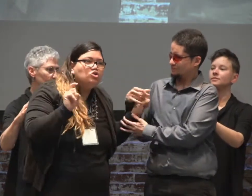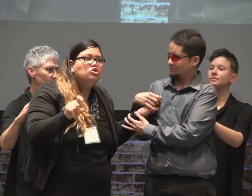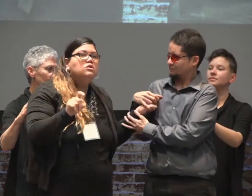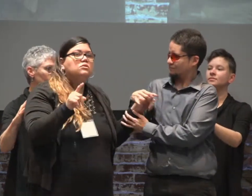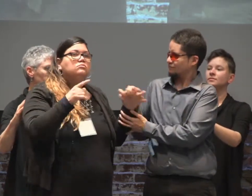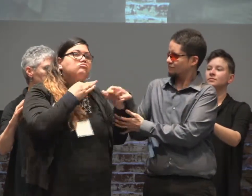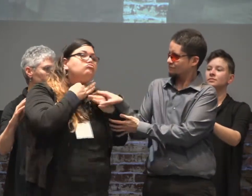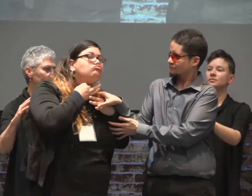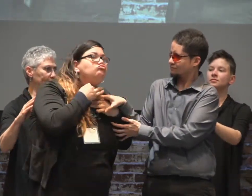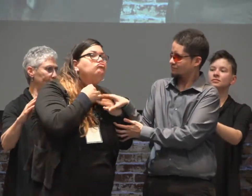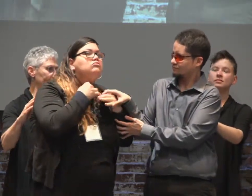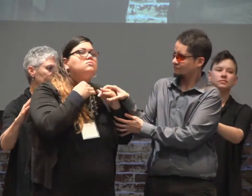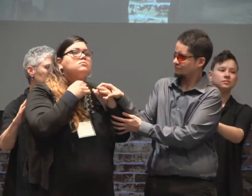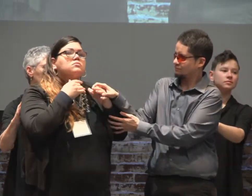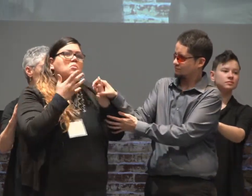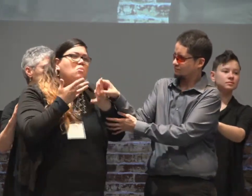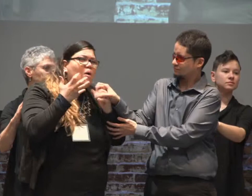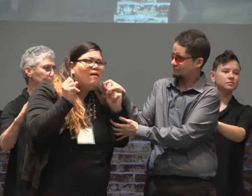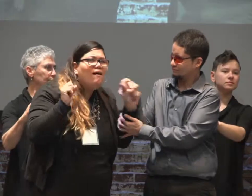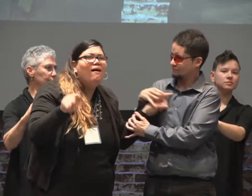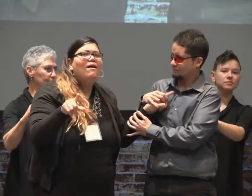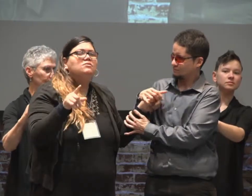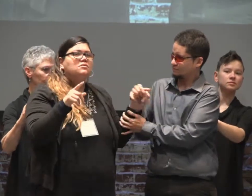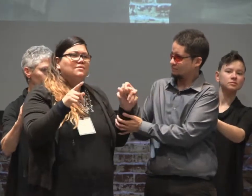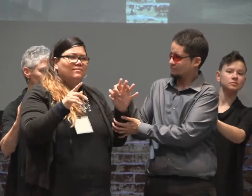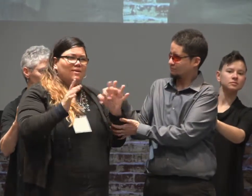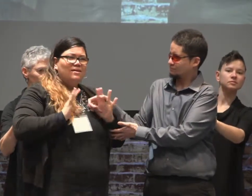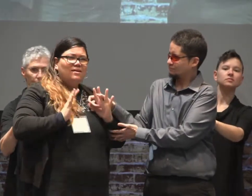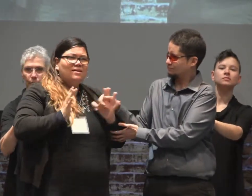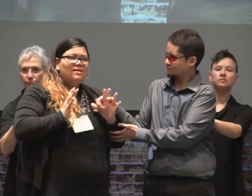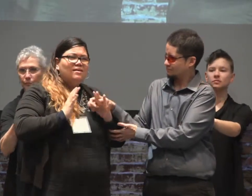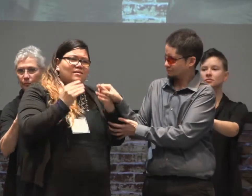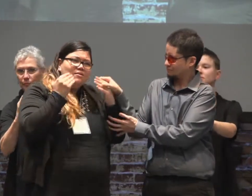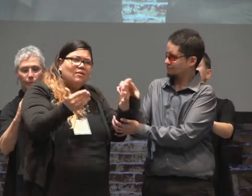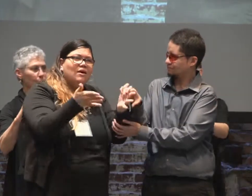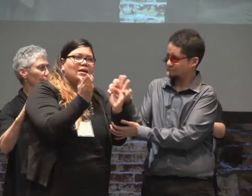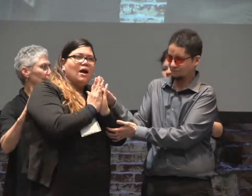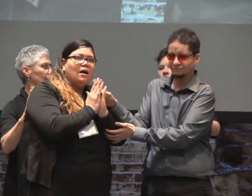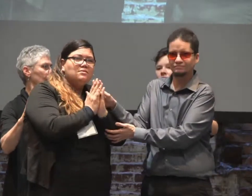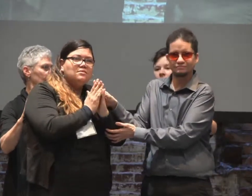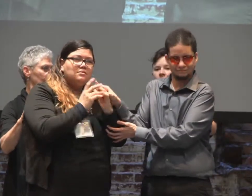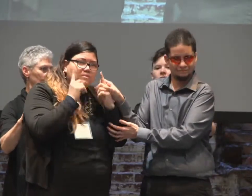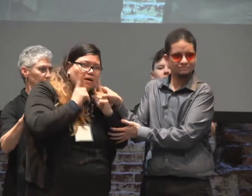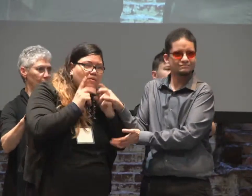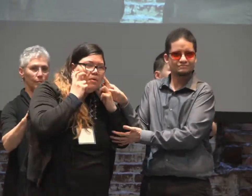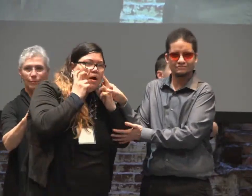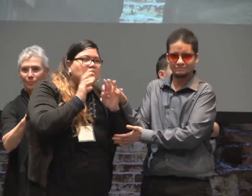is if you have a question, there's something you're wondering about that you would like to ask us, don't hesitate.